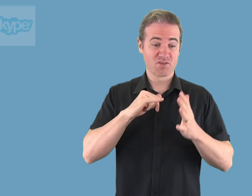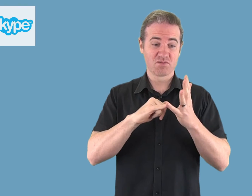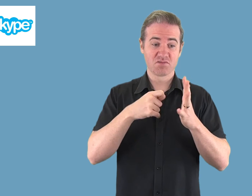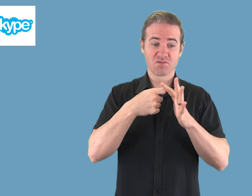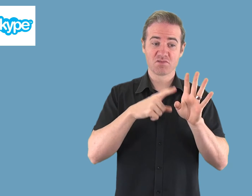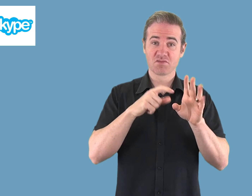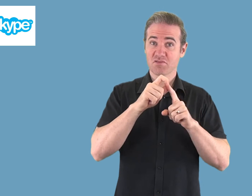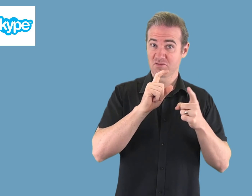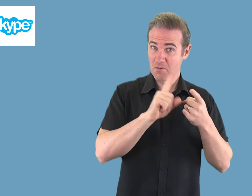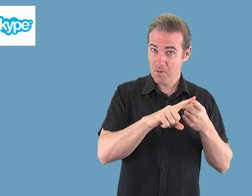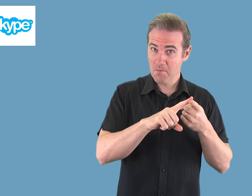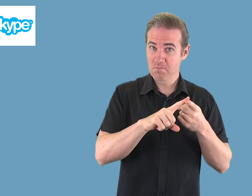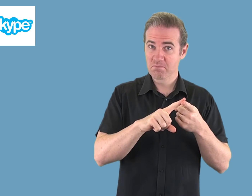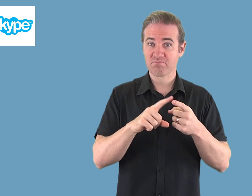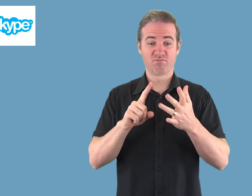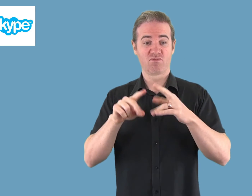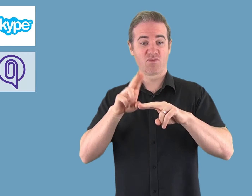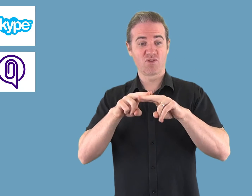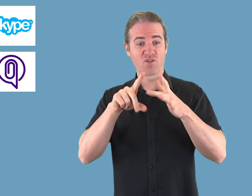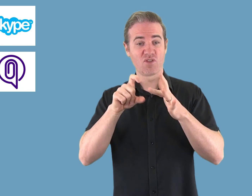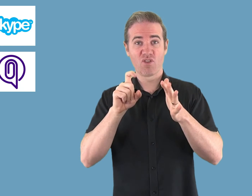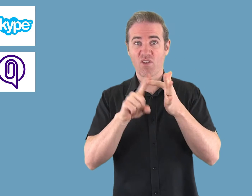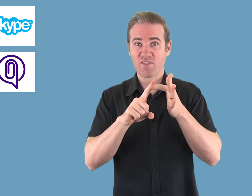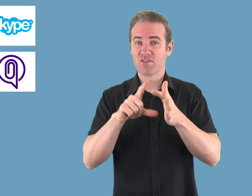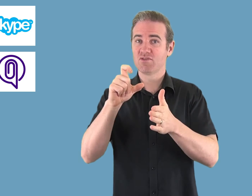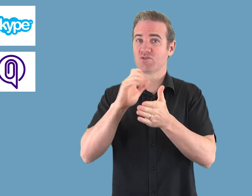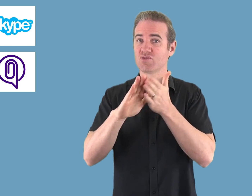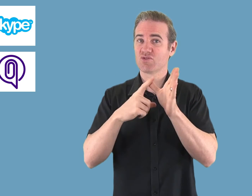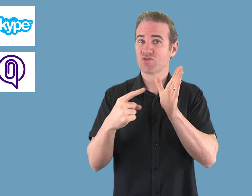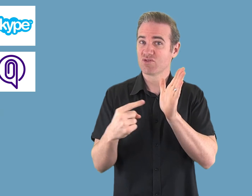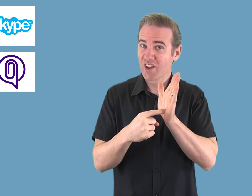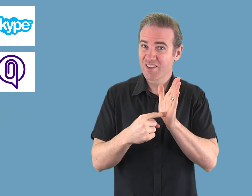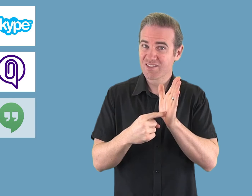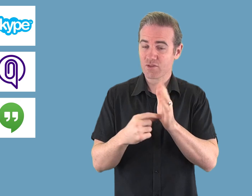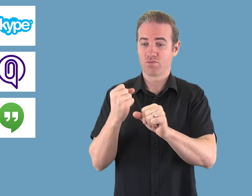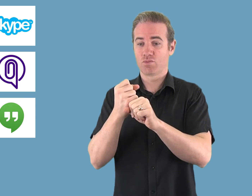Skype Office Chat